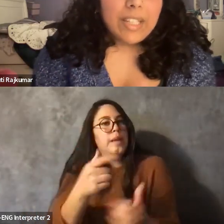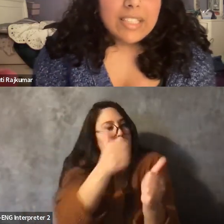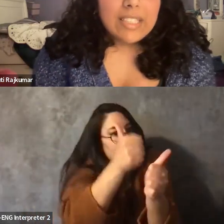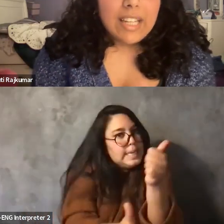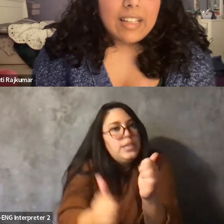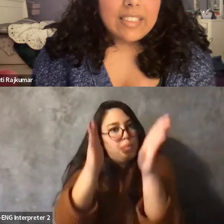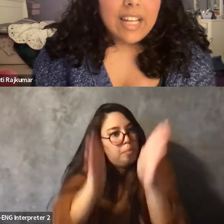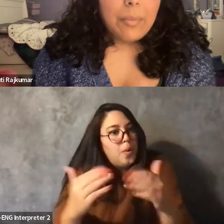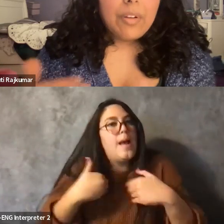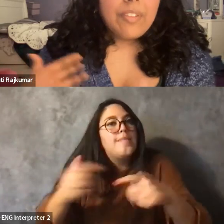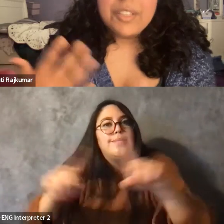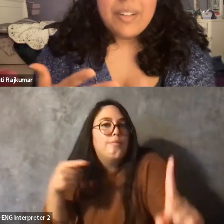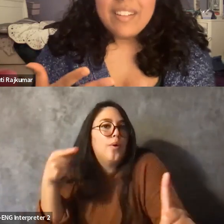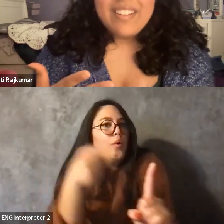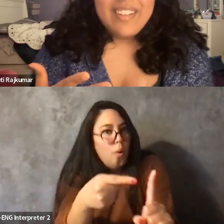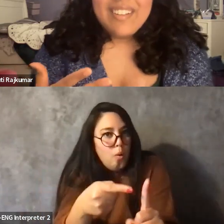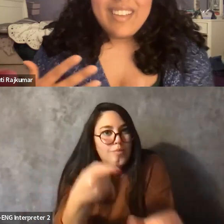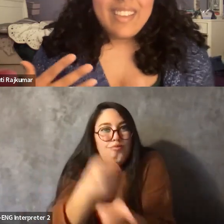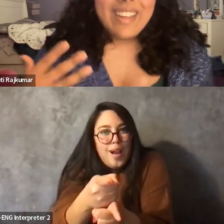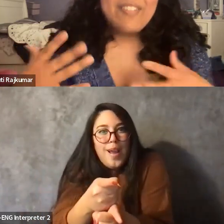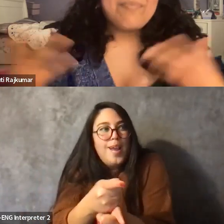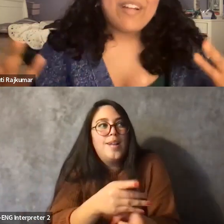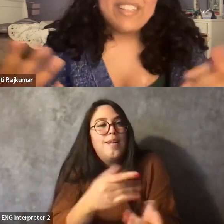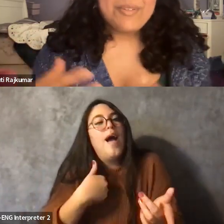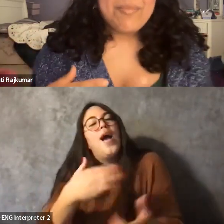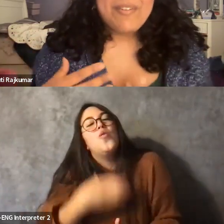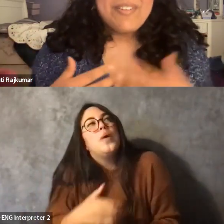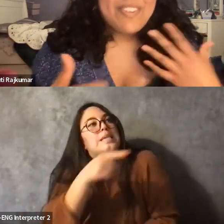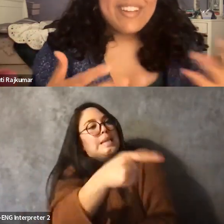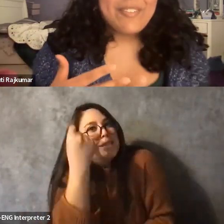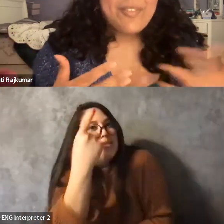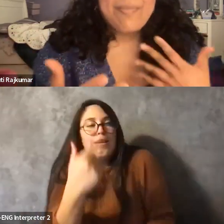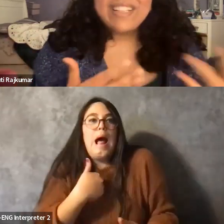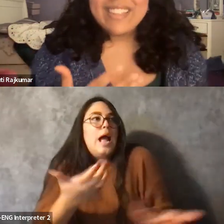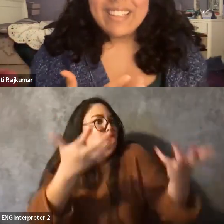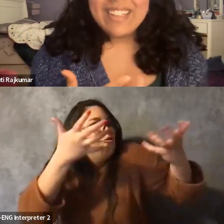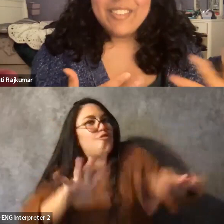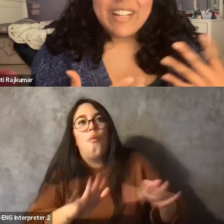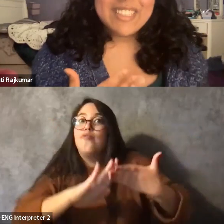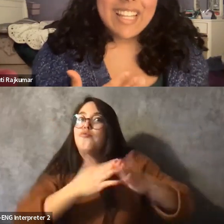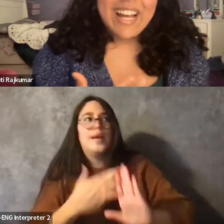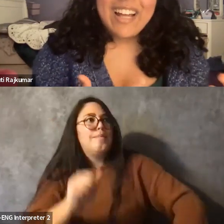on me. And I would have enjoyed like -- or maybe not enjoyed, but I would have like respected the interactions that I had